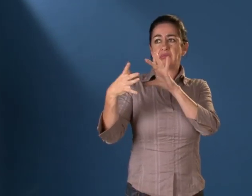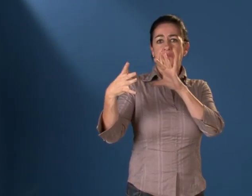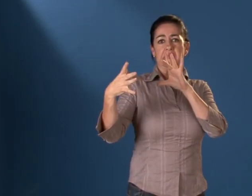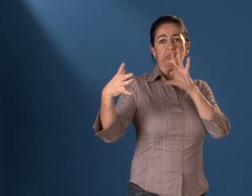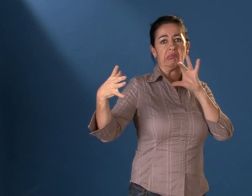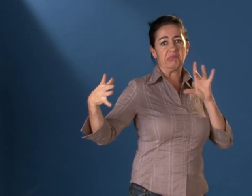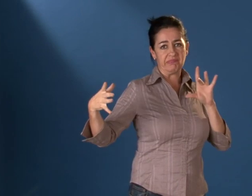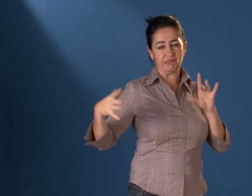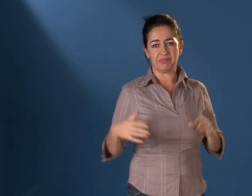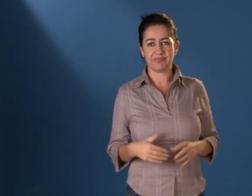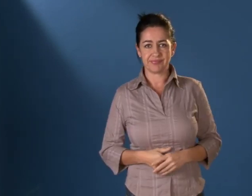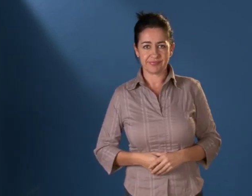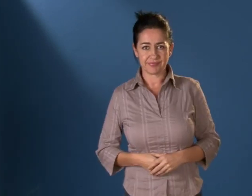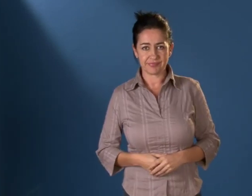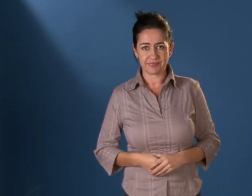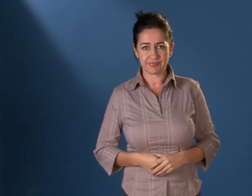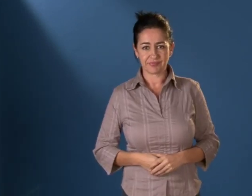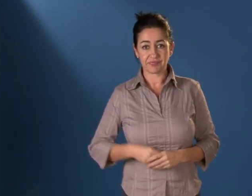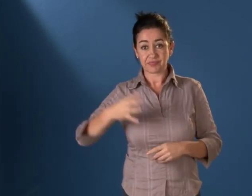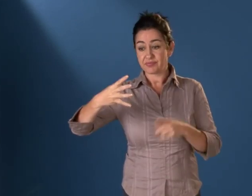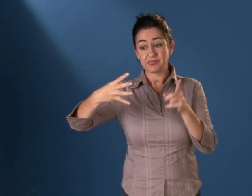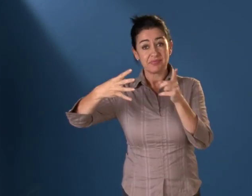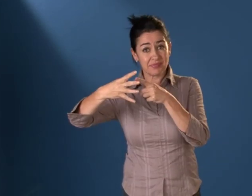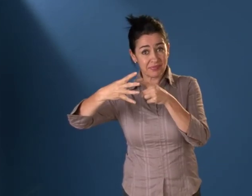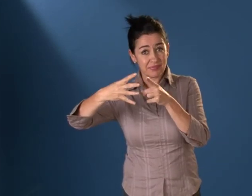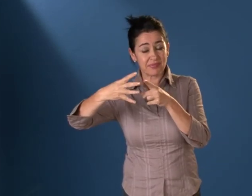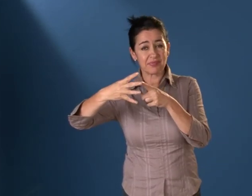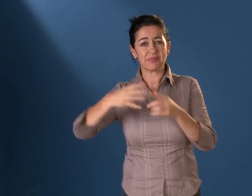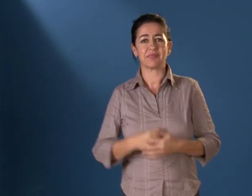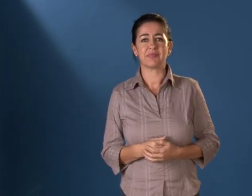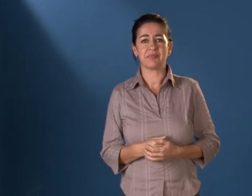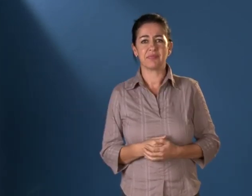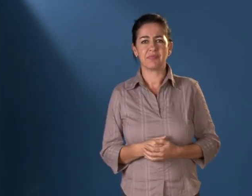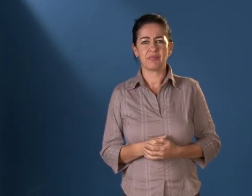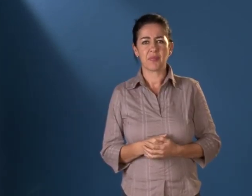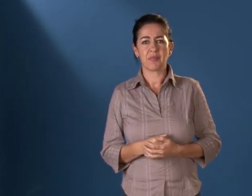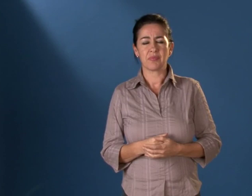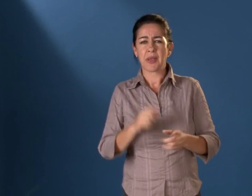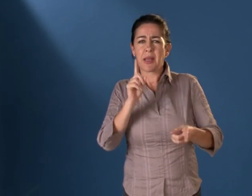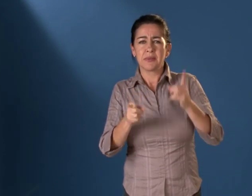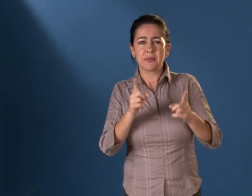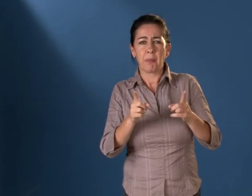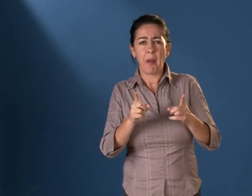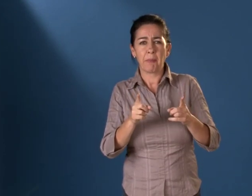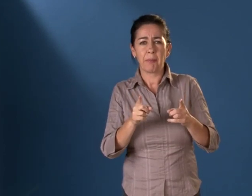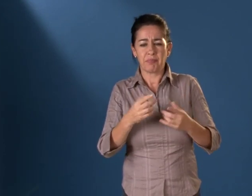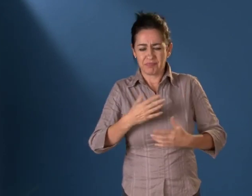detached from what is going on around them. Another reason is if they don't know how to